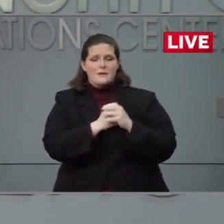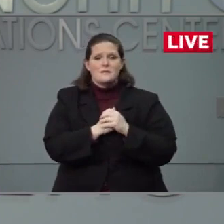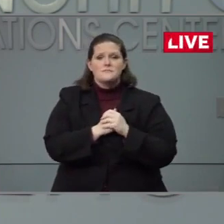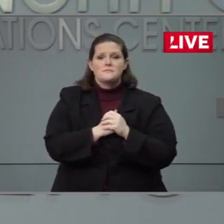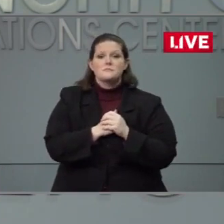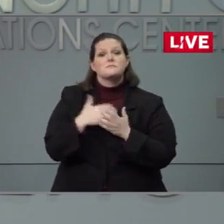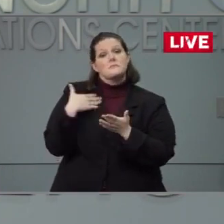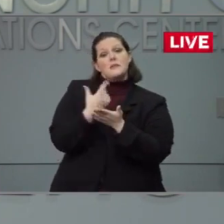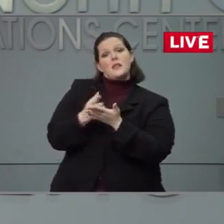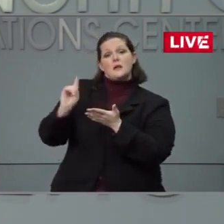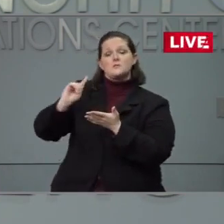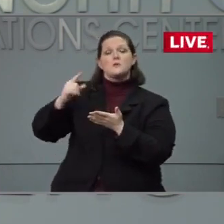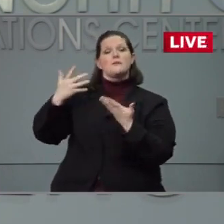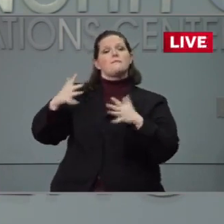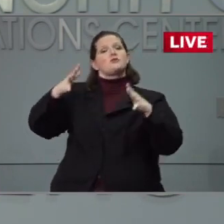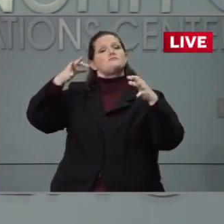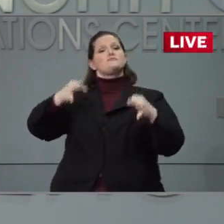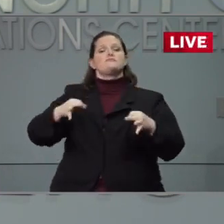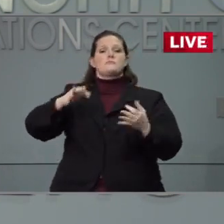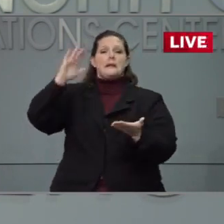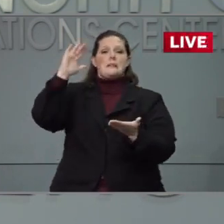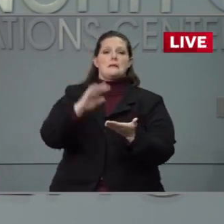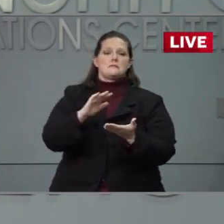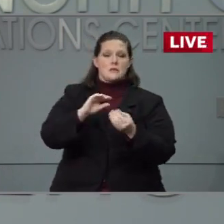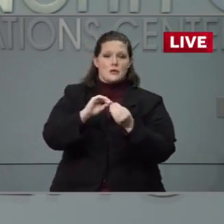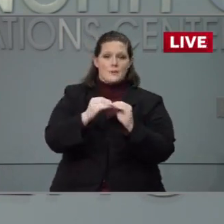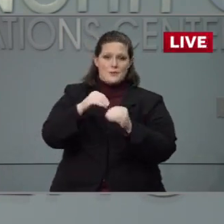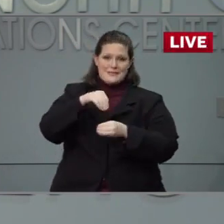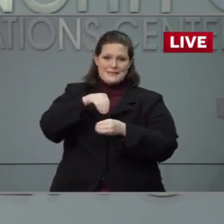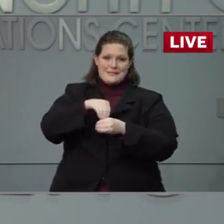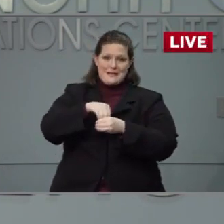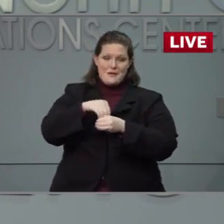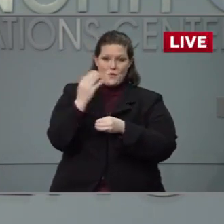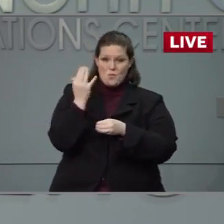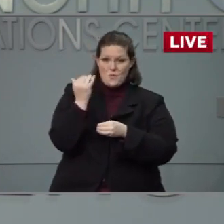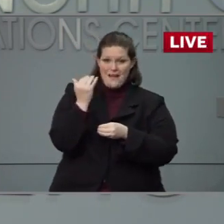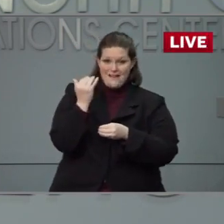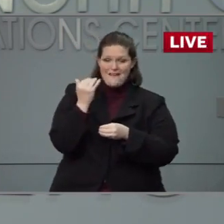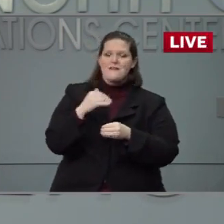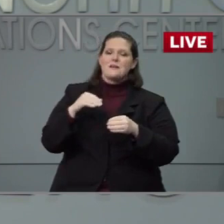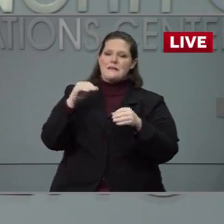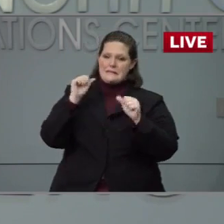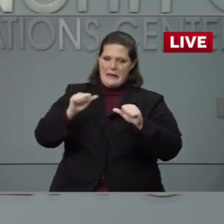THEY SHOULD BE THE CANARY IN THE COAL MINE FOR US.